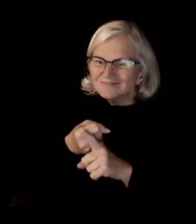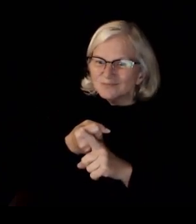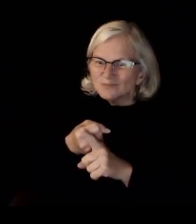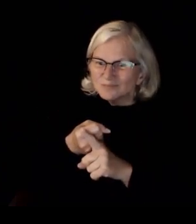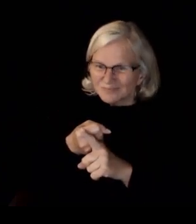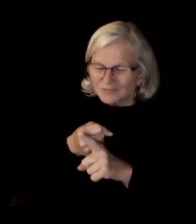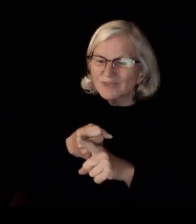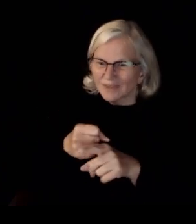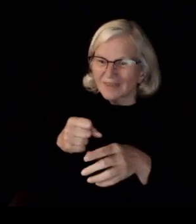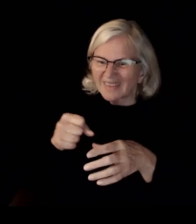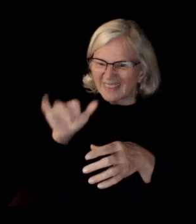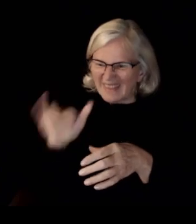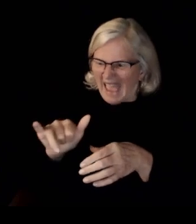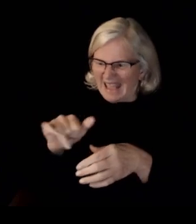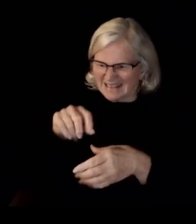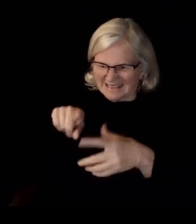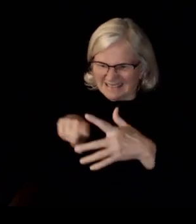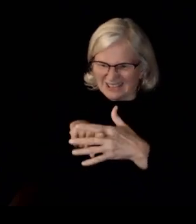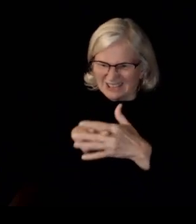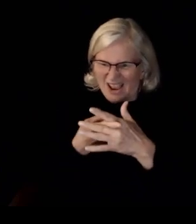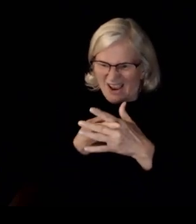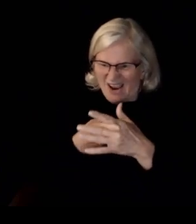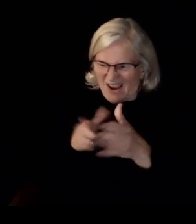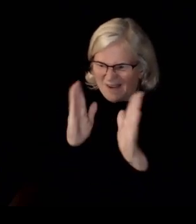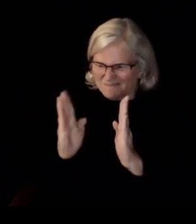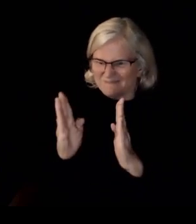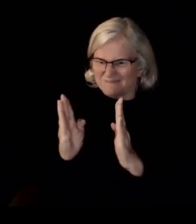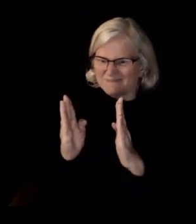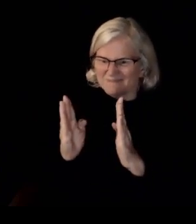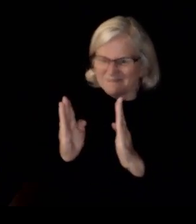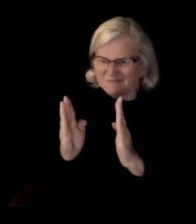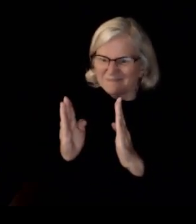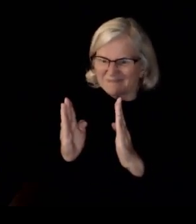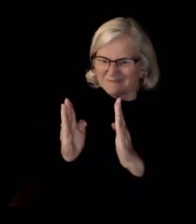people to you know get in get tested and get results back to us so we kind of look at a